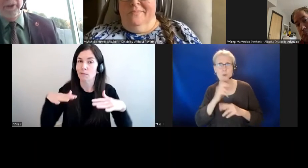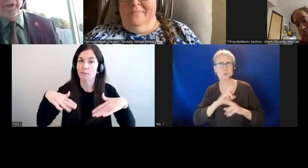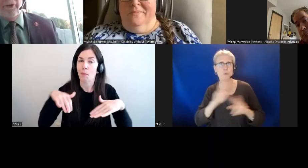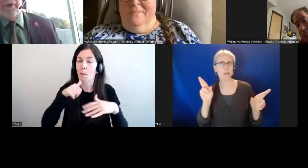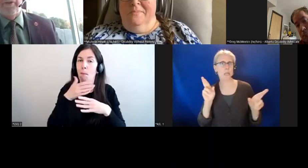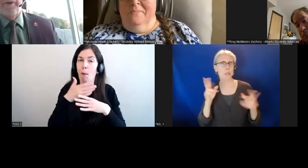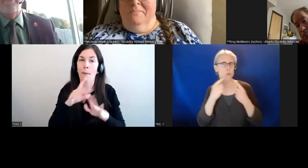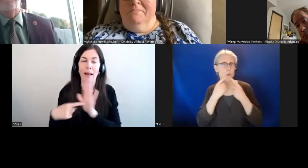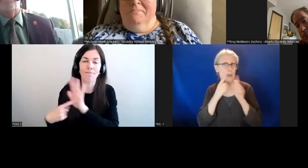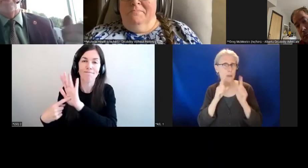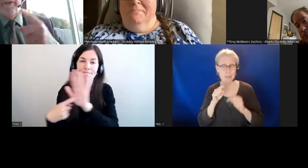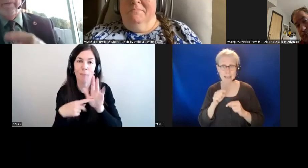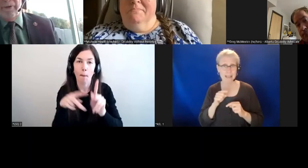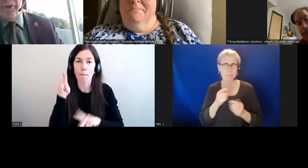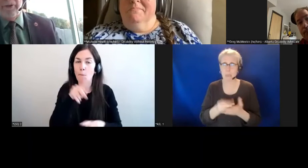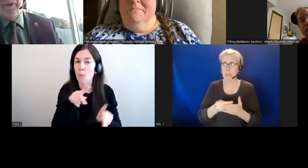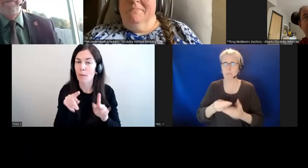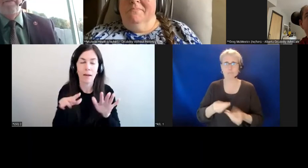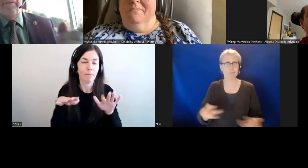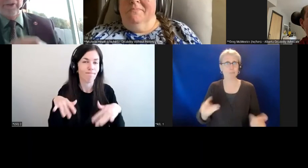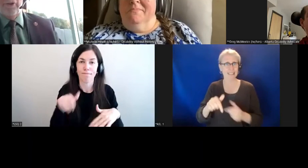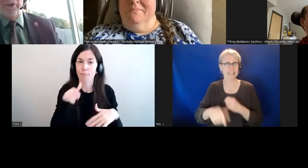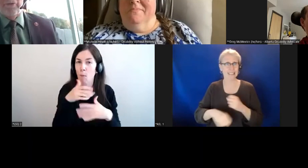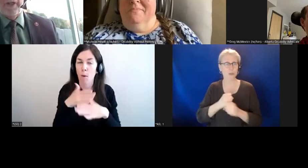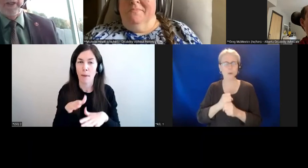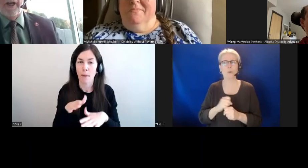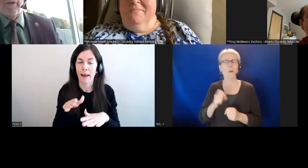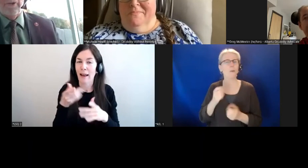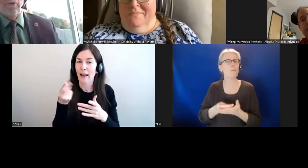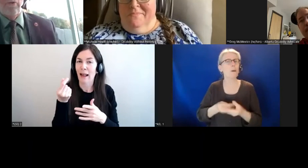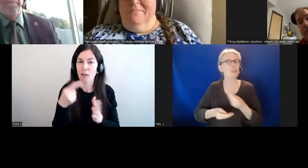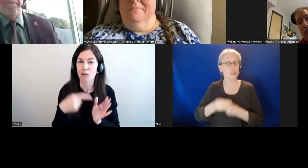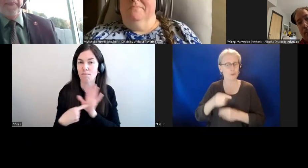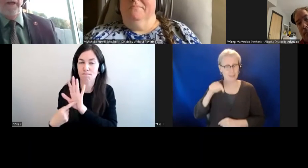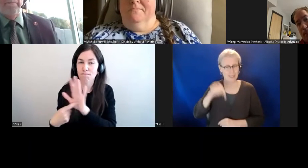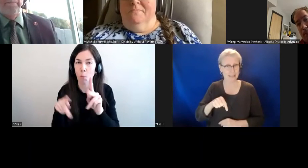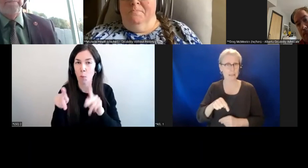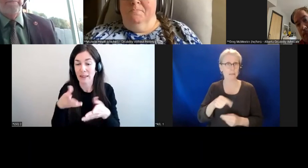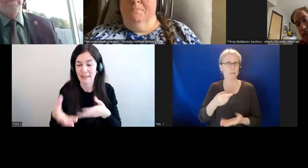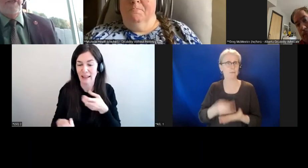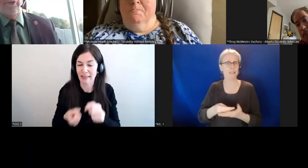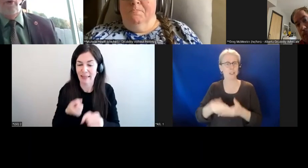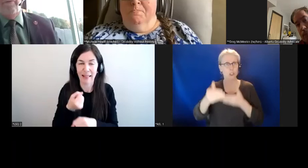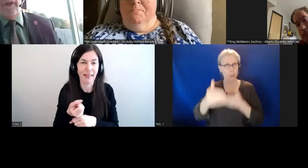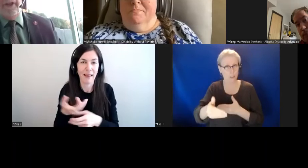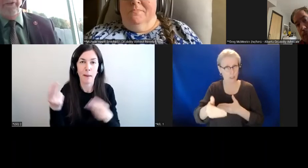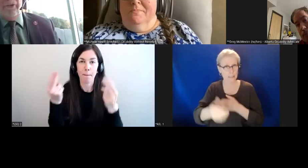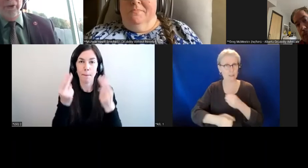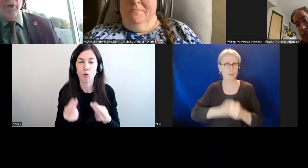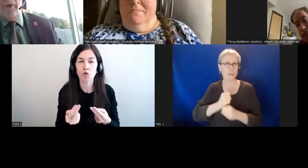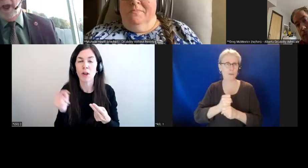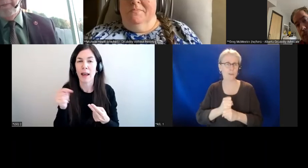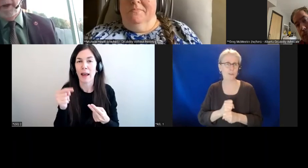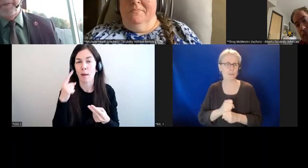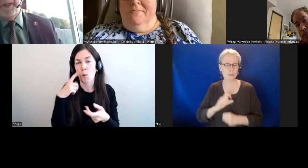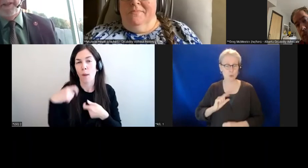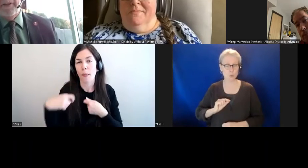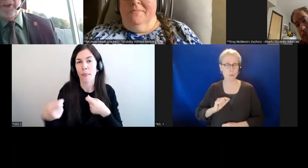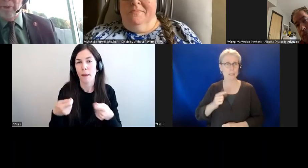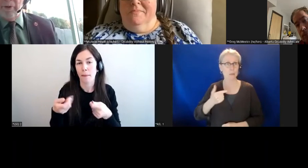AVAILABLE THIS YEAR. THE BUDGET IS FOR THIS FISCAL YEAR RIGHT NOW. AS HOPEFUL AS YOU AND I MIGHT BE